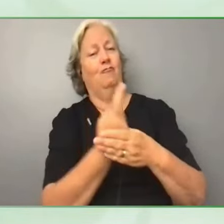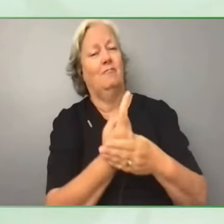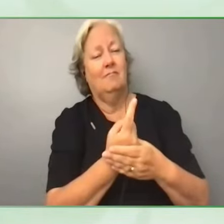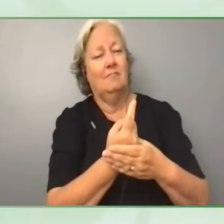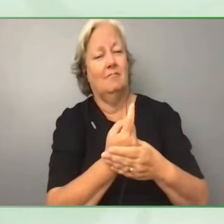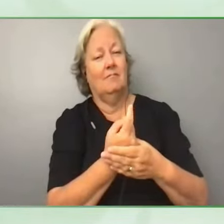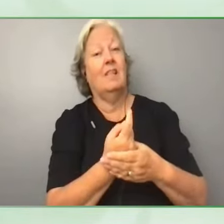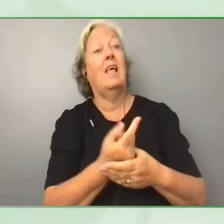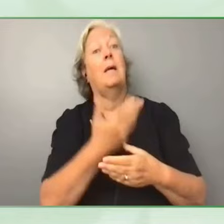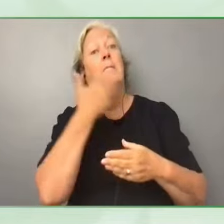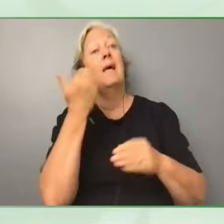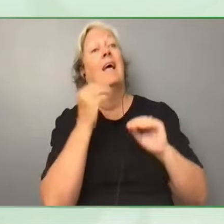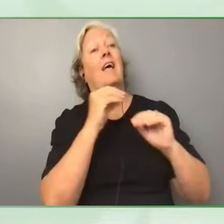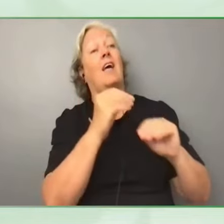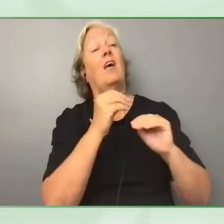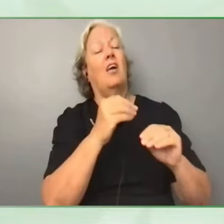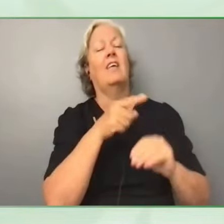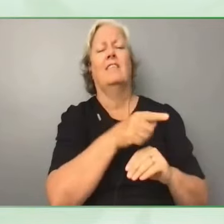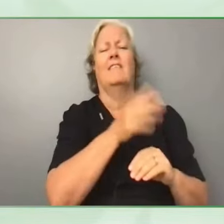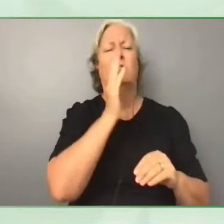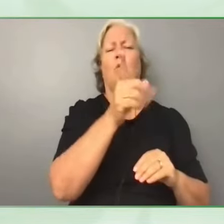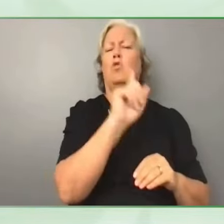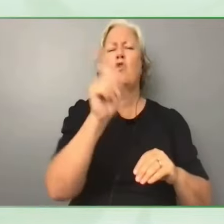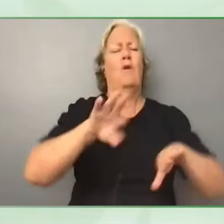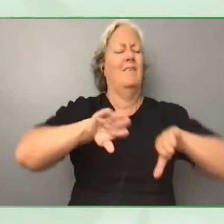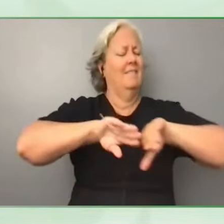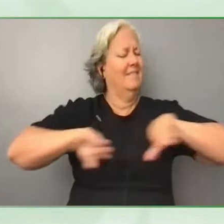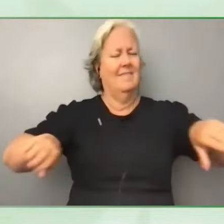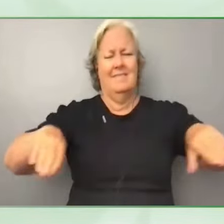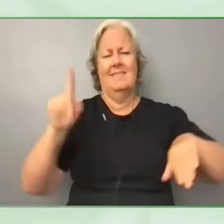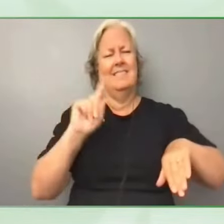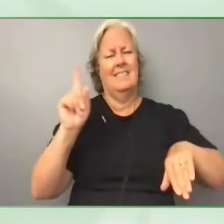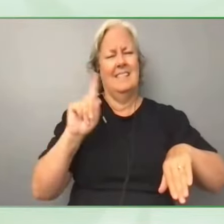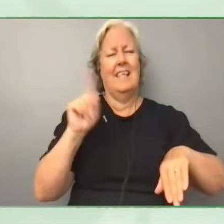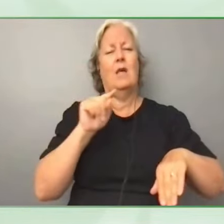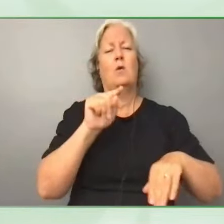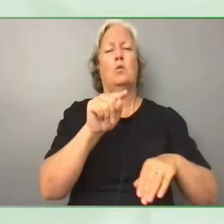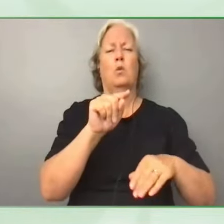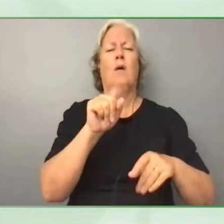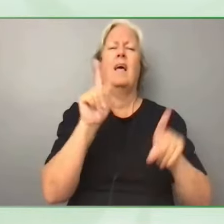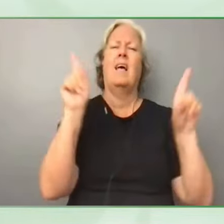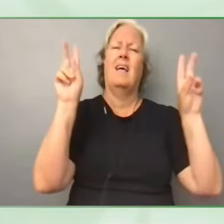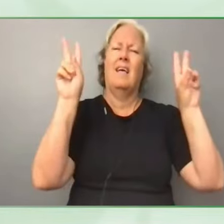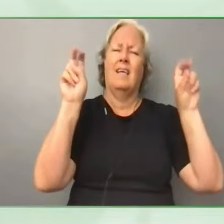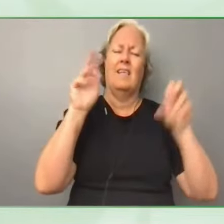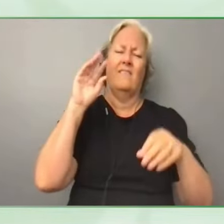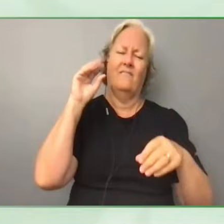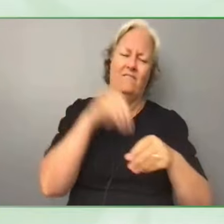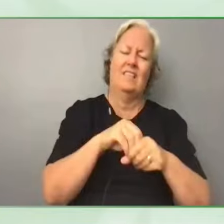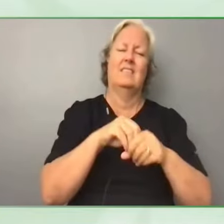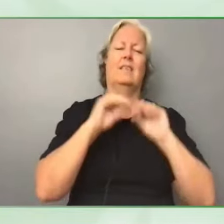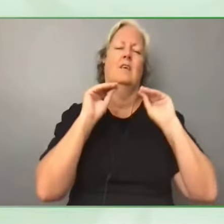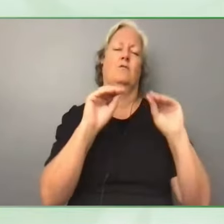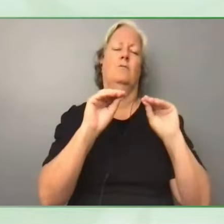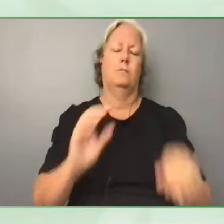Don't segregate and invest in education. Thank you for Ludmila, what would be your game changing intervention